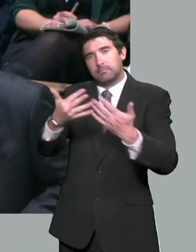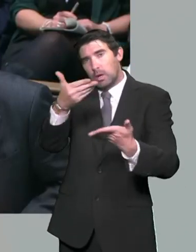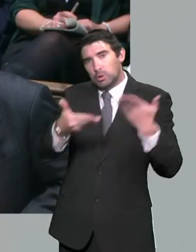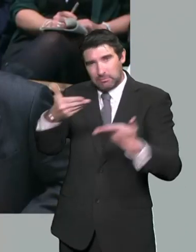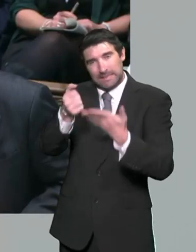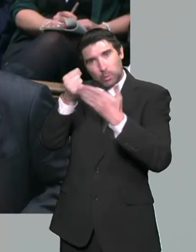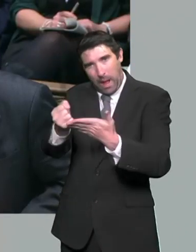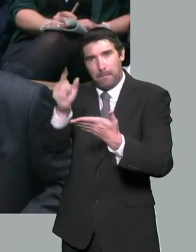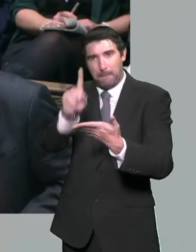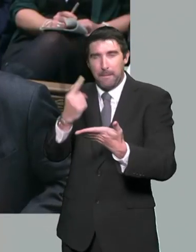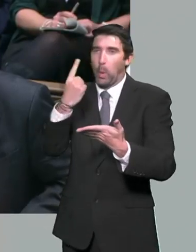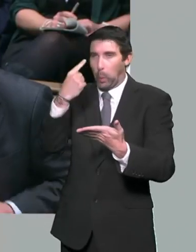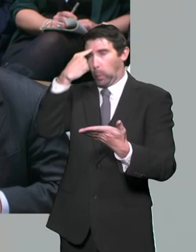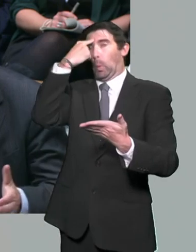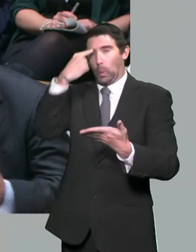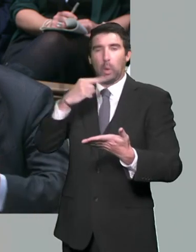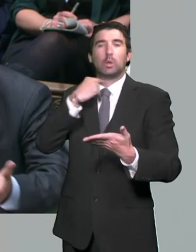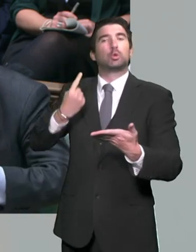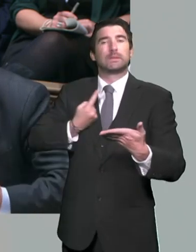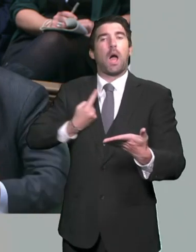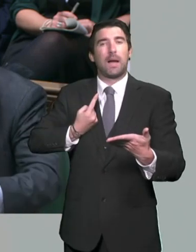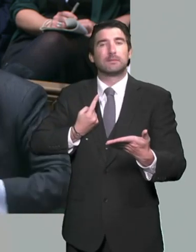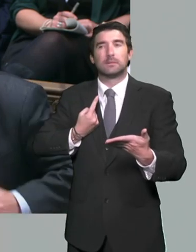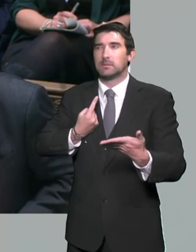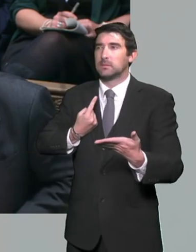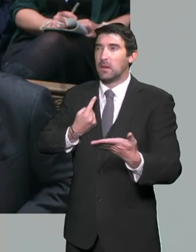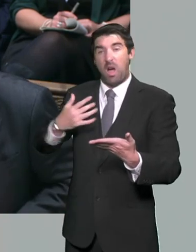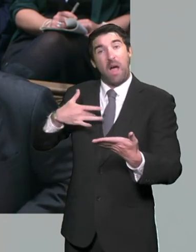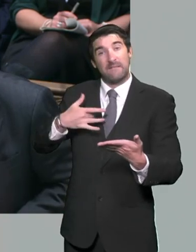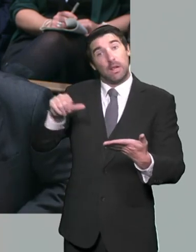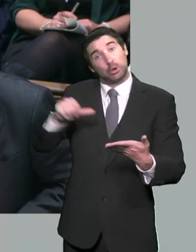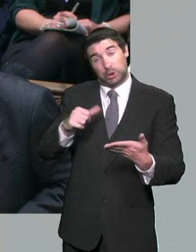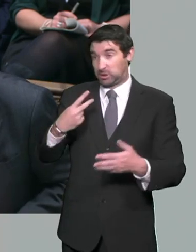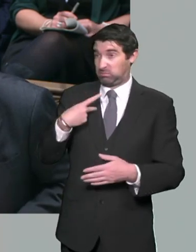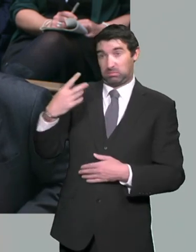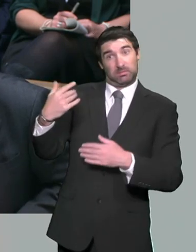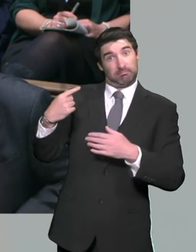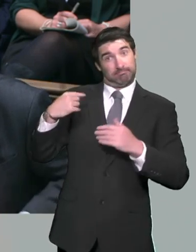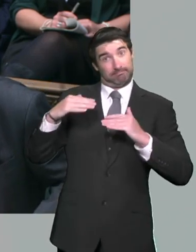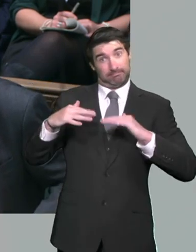All I can say is that it would be a good thing if, across the Floor of this House, we had support for the spending that we are putting in.